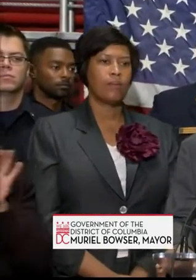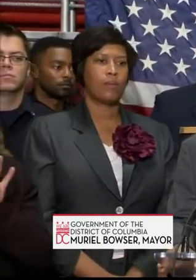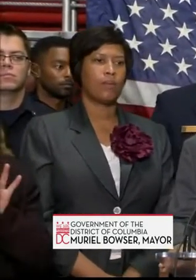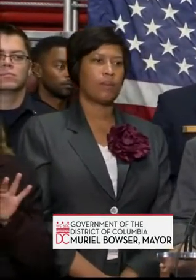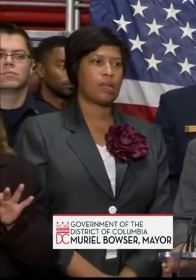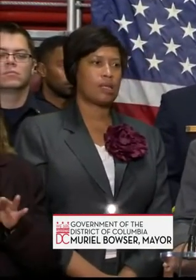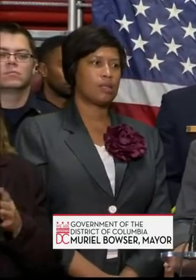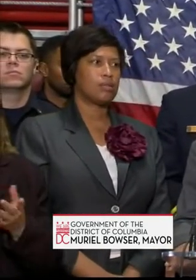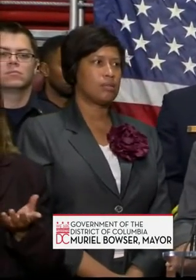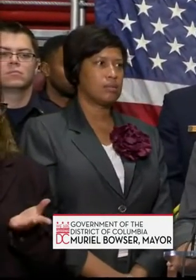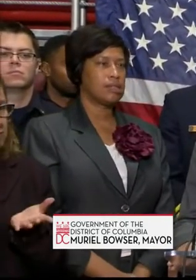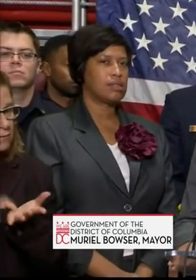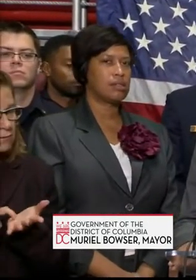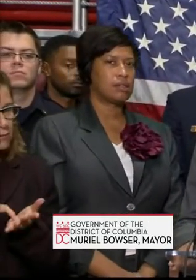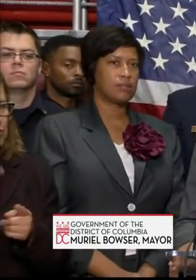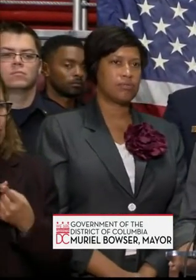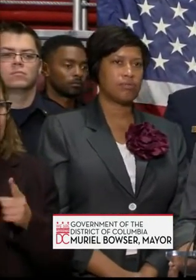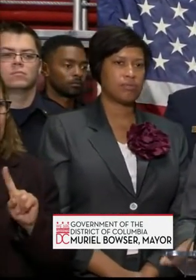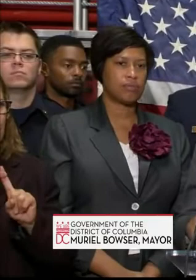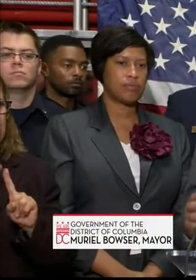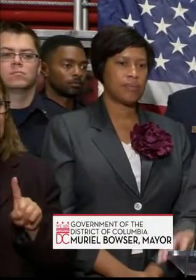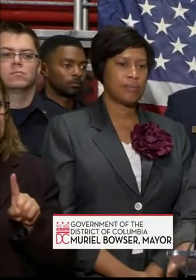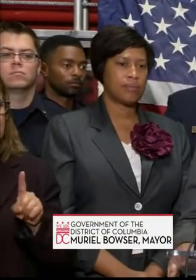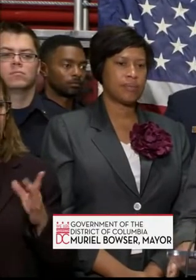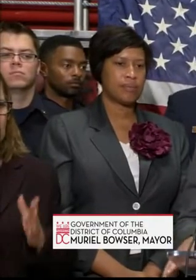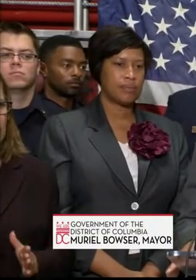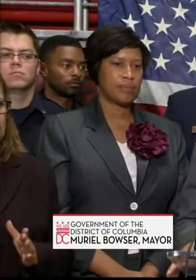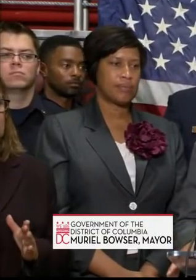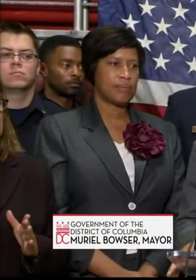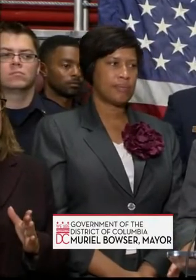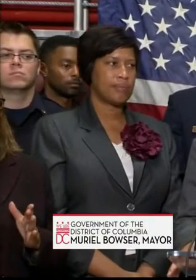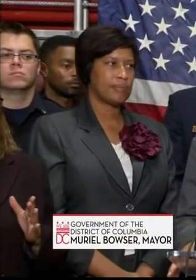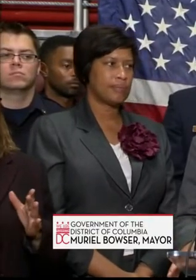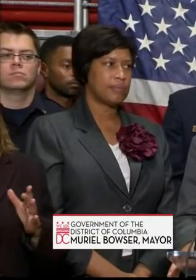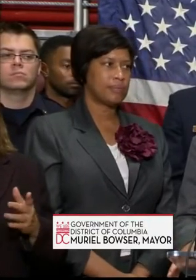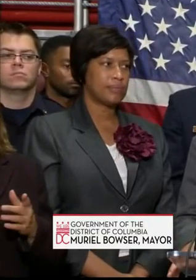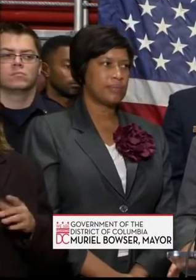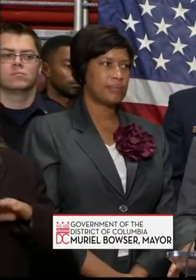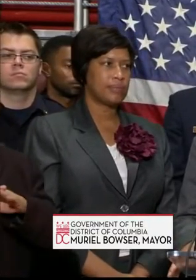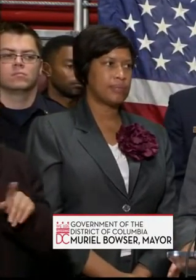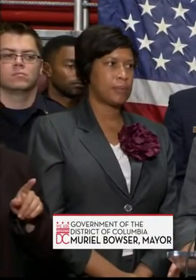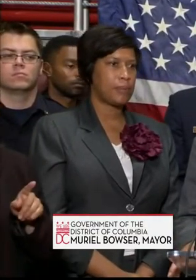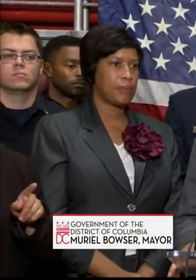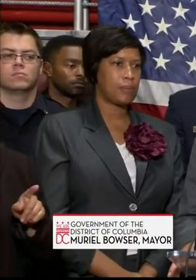RESPONDING TO THE TWIN TOWERS THAT DAY AND THE OTHER INCIDENT SCENES. AND IT IS DIFFICULT BECAUSE